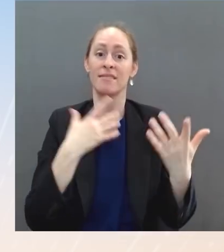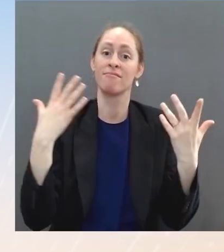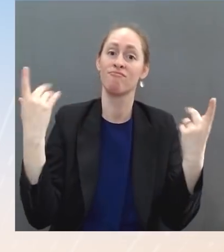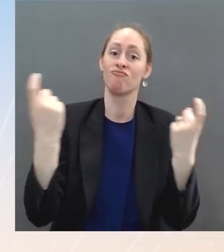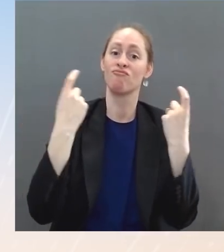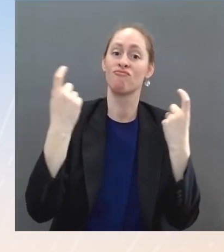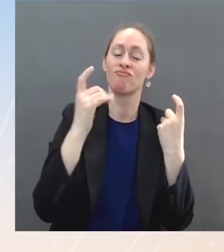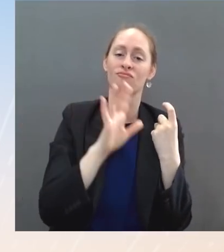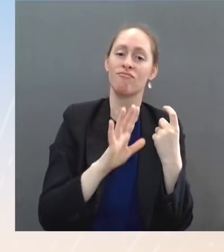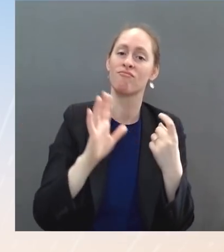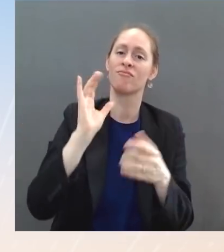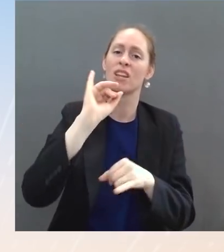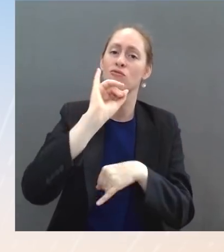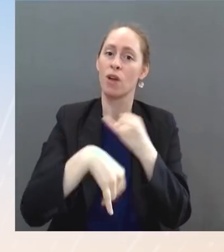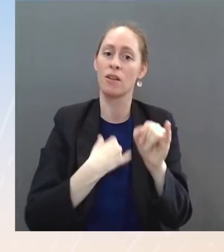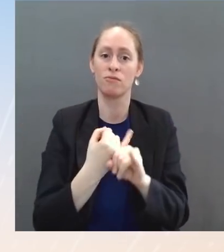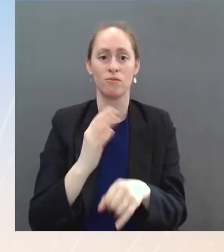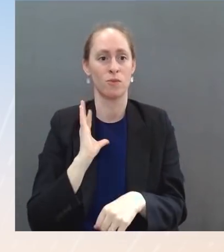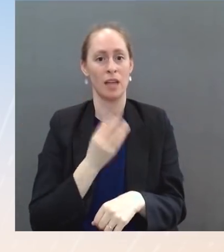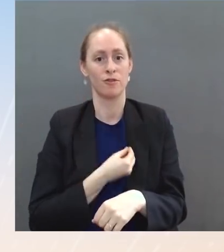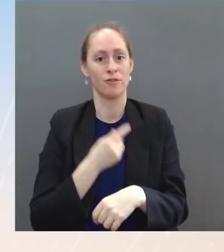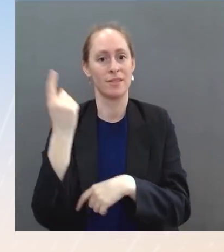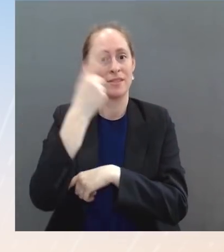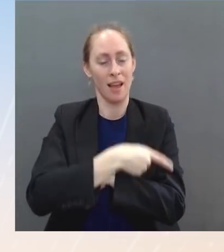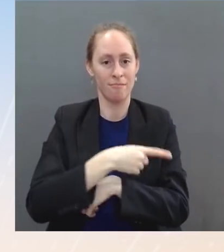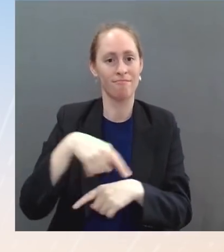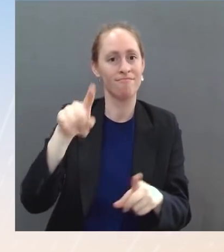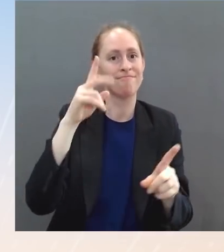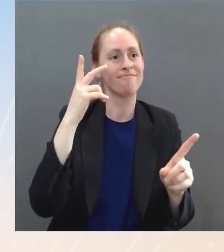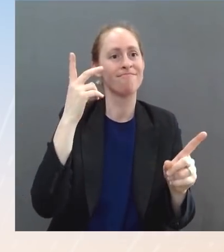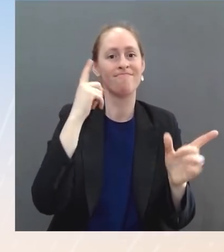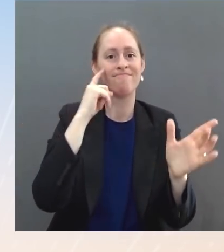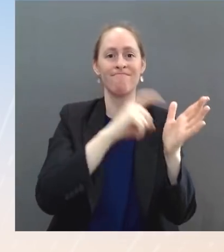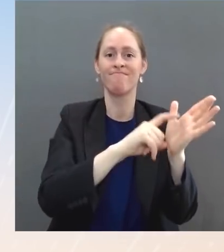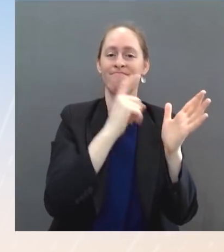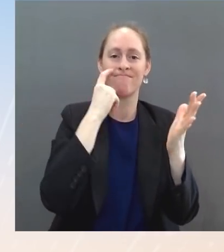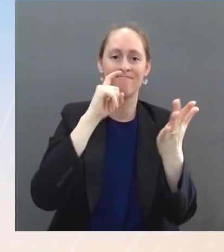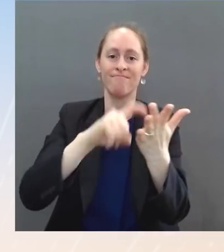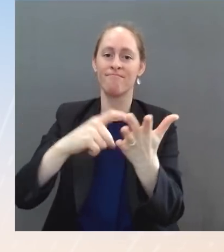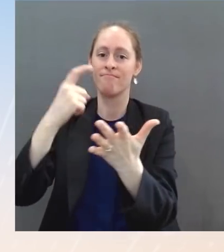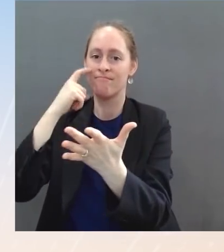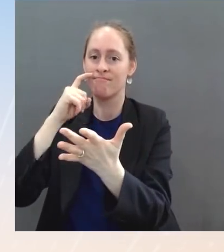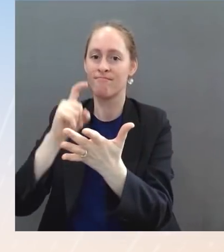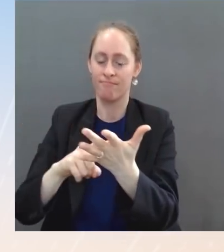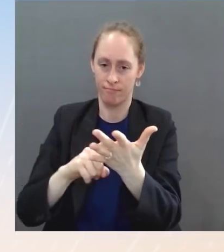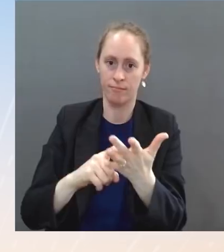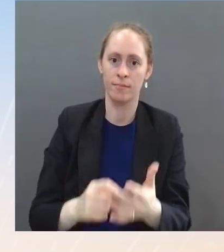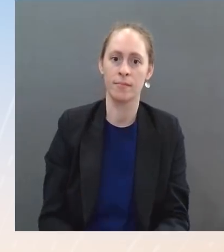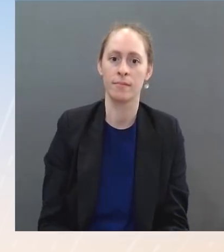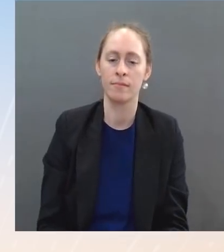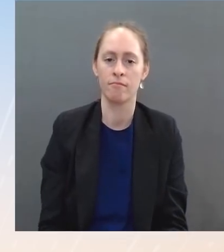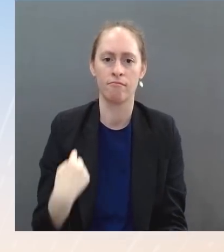with a slate of new actions to ensure we are continuing -- we continue to protect the dignity and identity of all Americans.